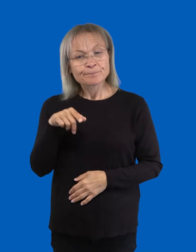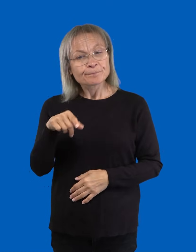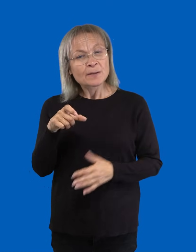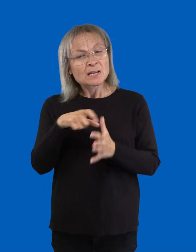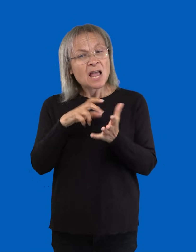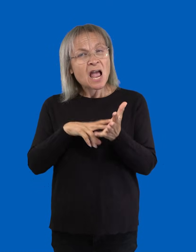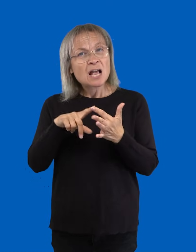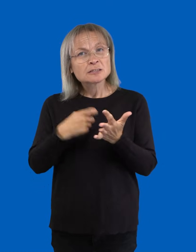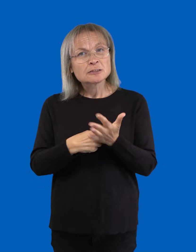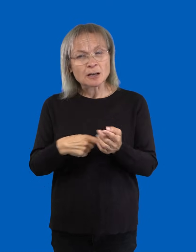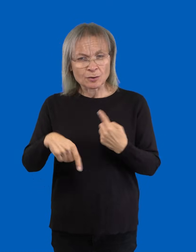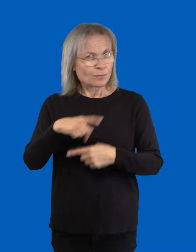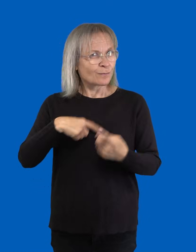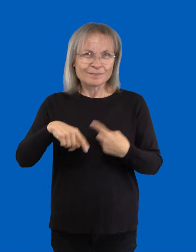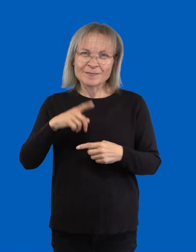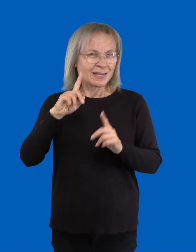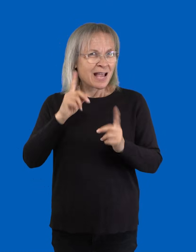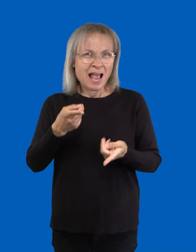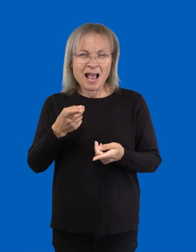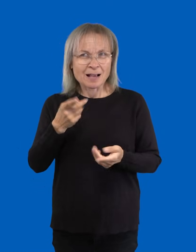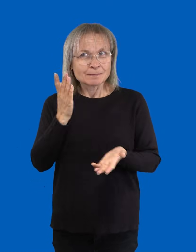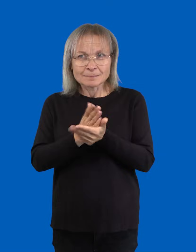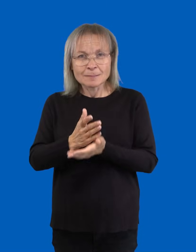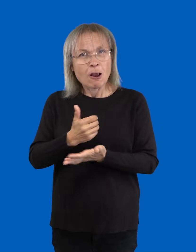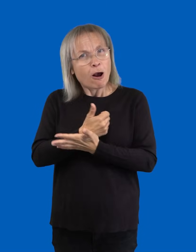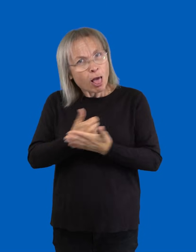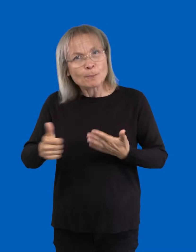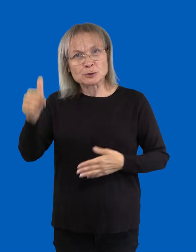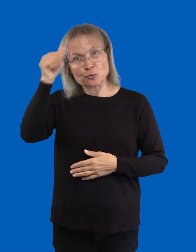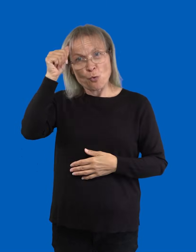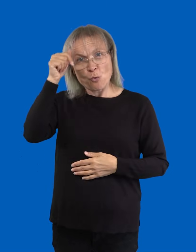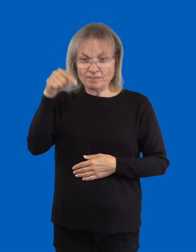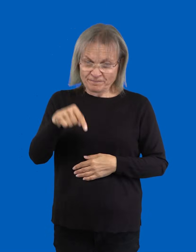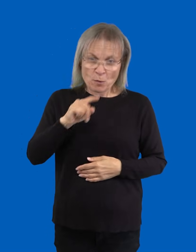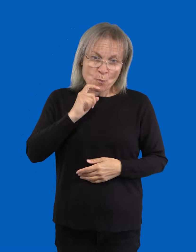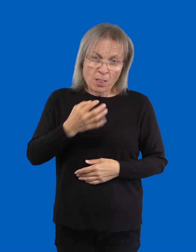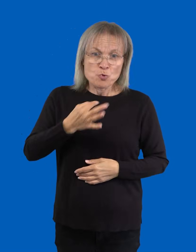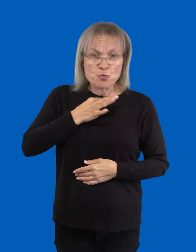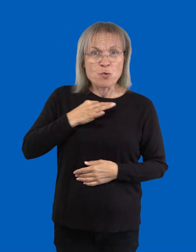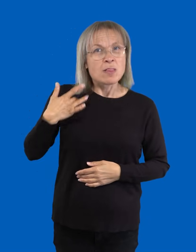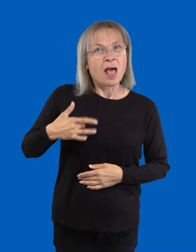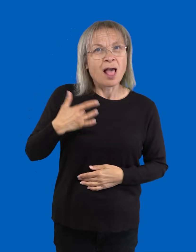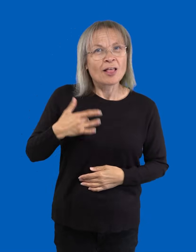We cannot always predict if a cancer will become life life-threatening or not.